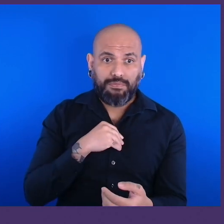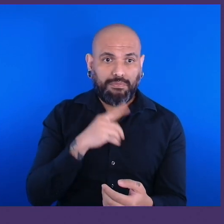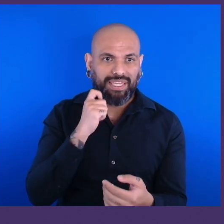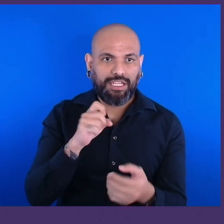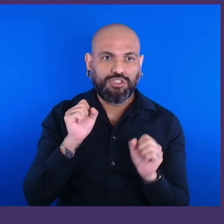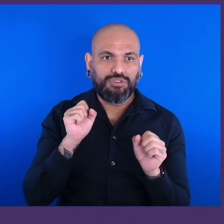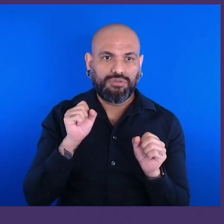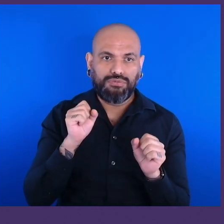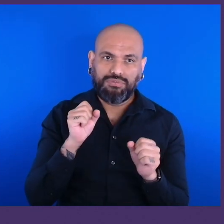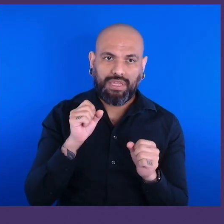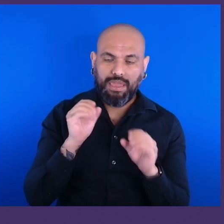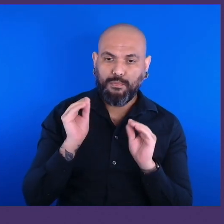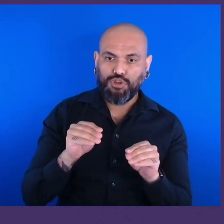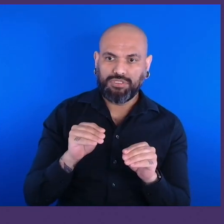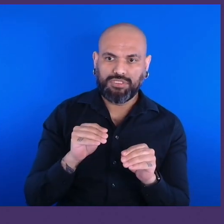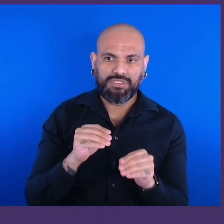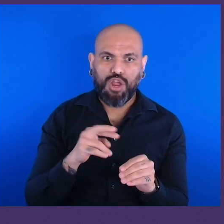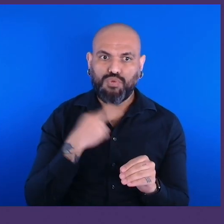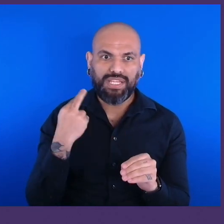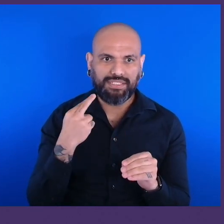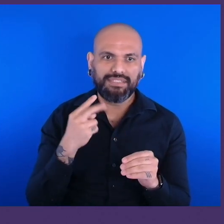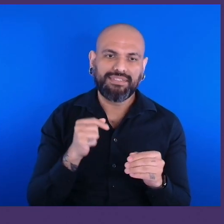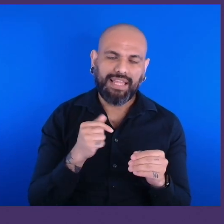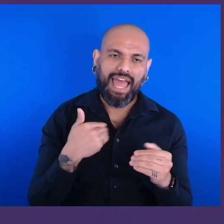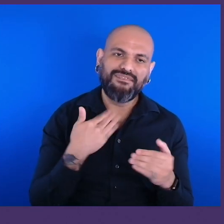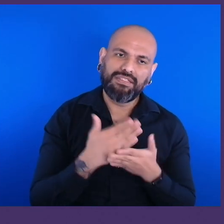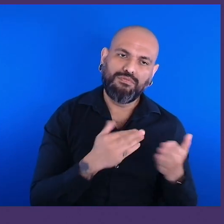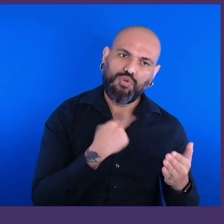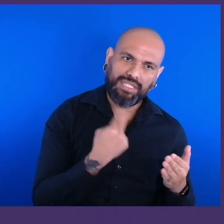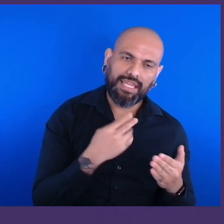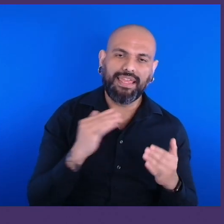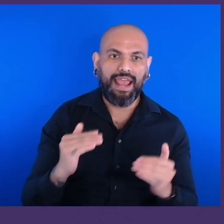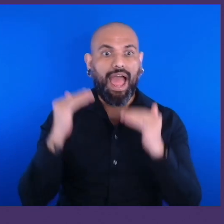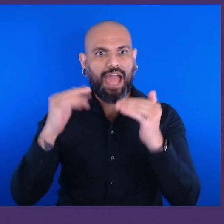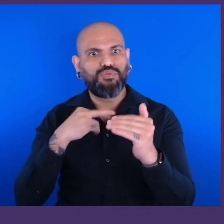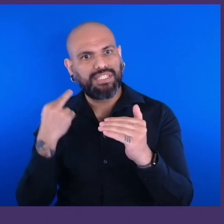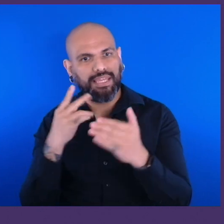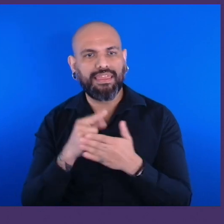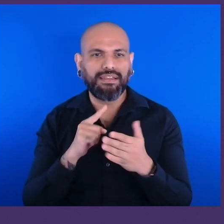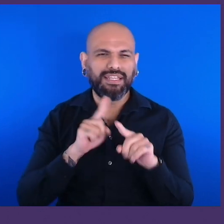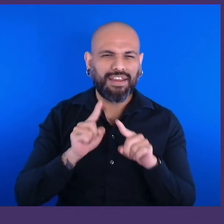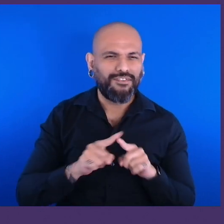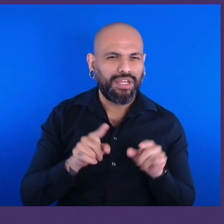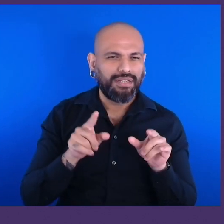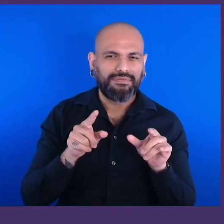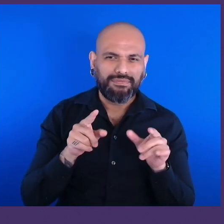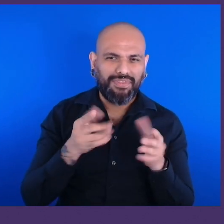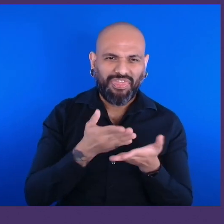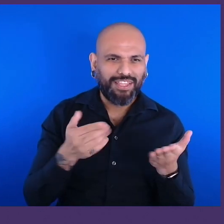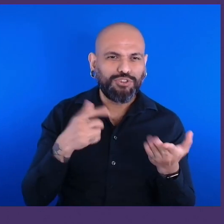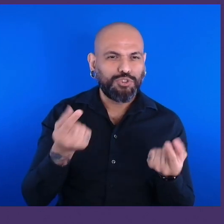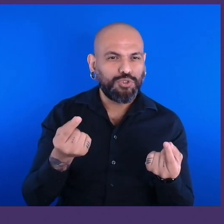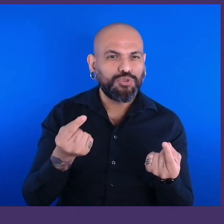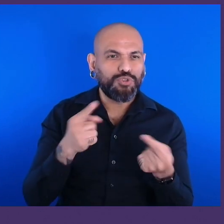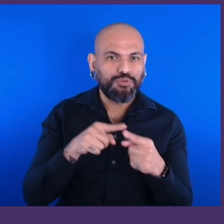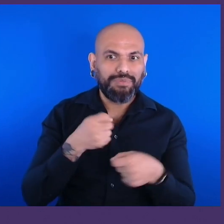Then, you have high risk. And then, there are some measures to take care that those risks are mitigated.